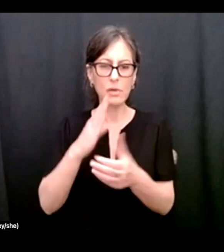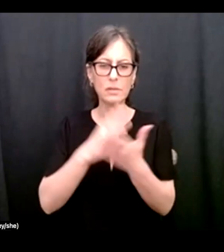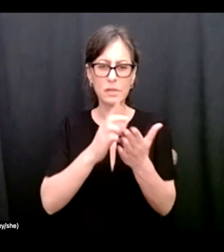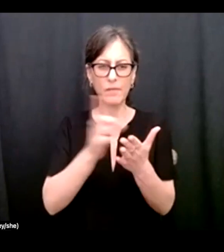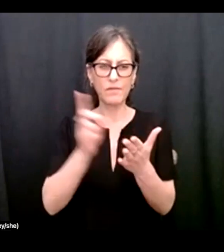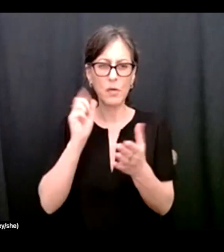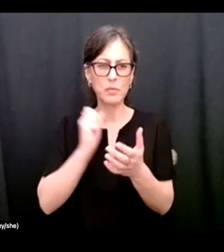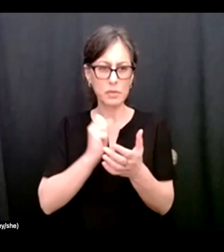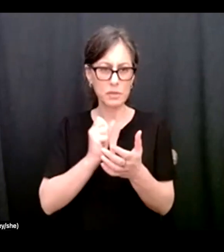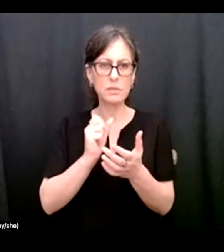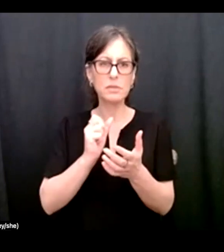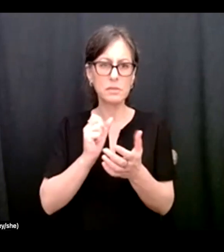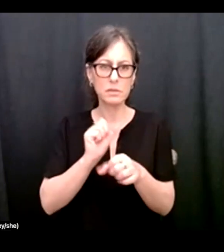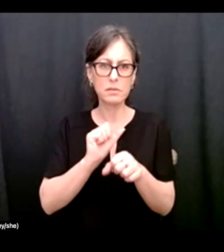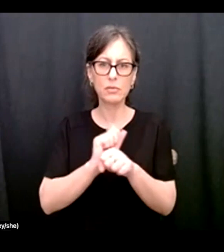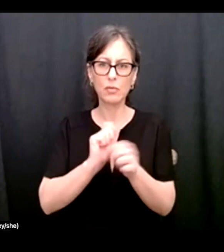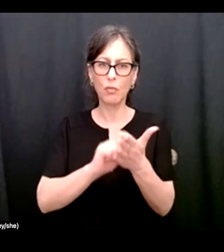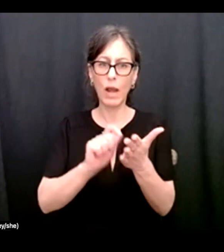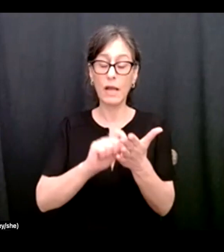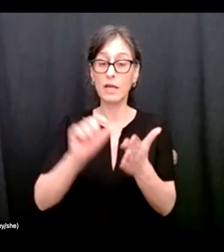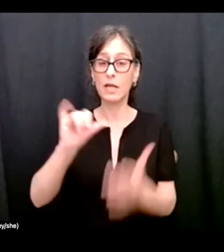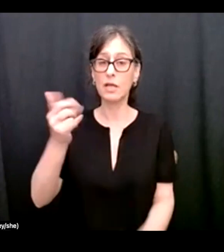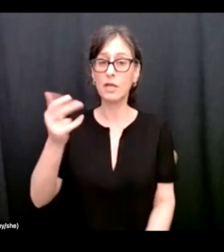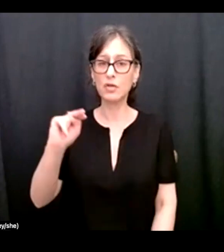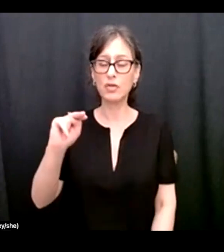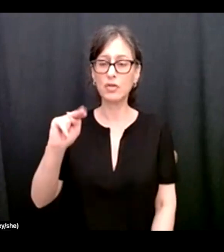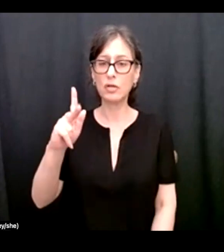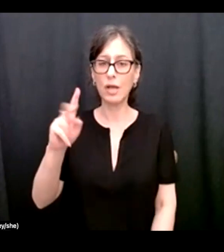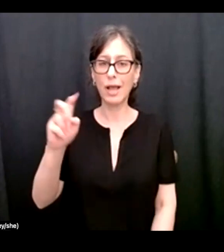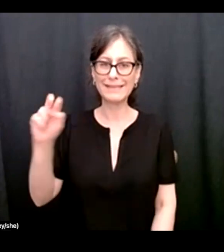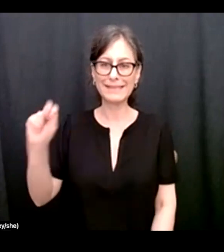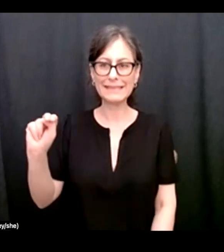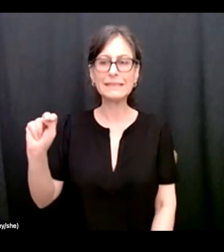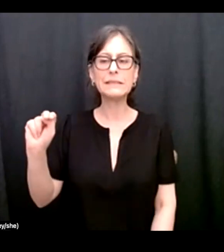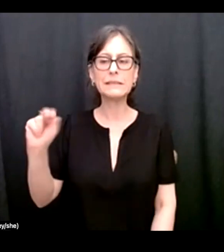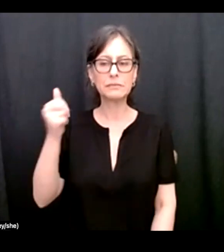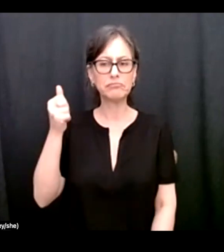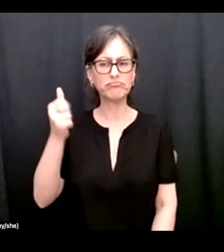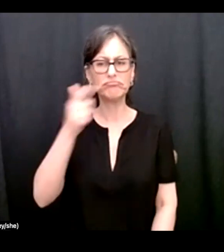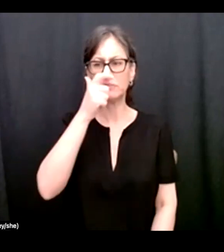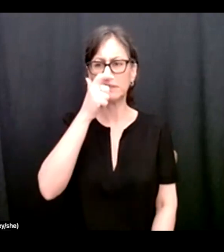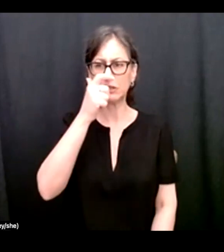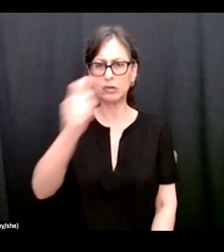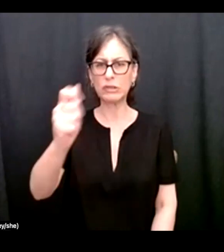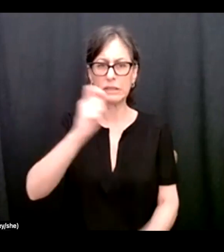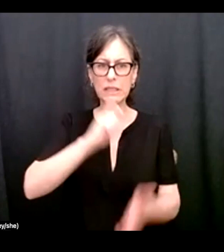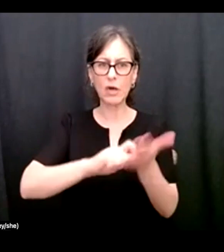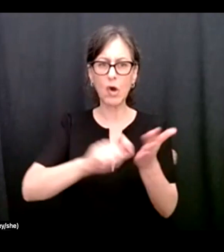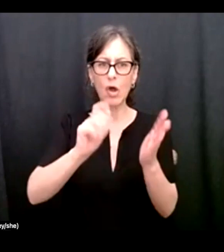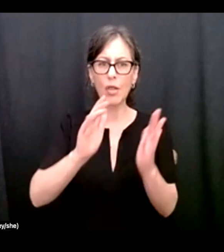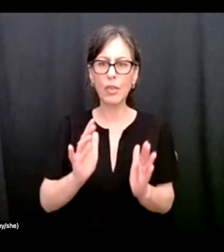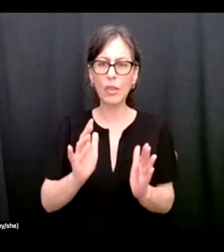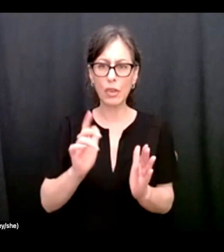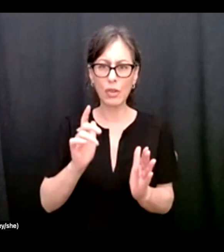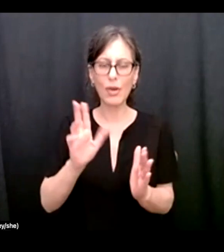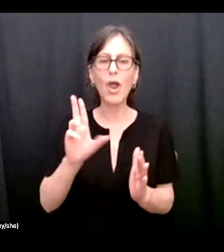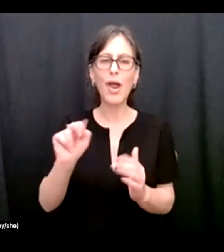and in John Keene, John Keene is interesting because, also underrated. I think